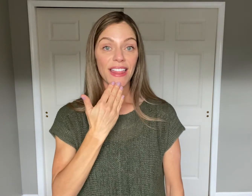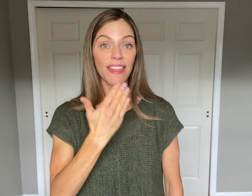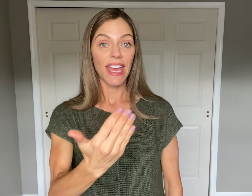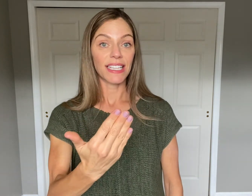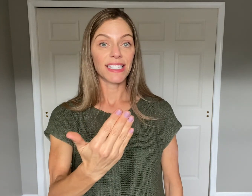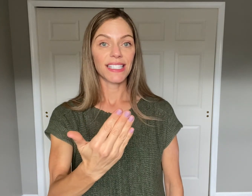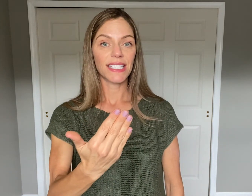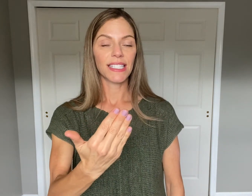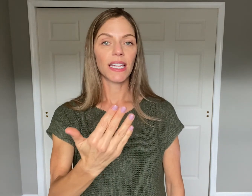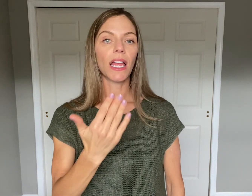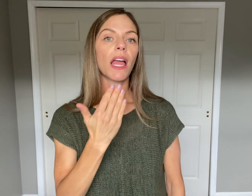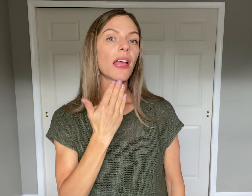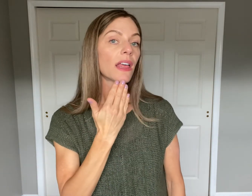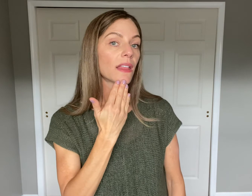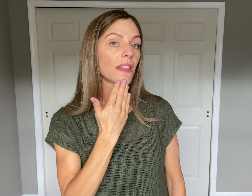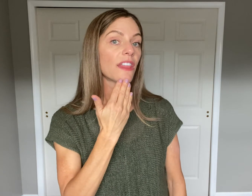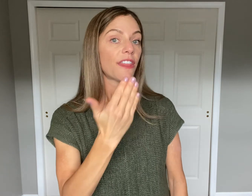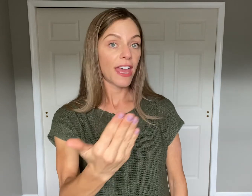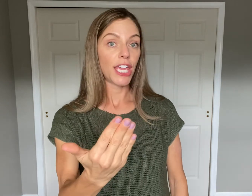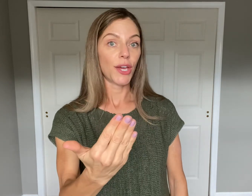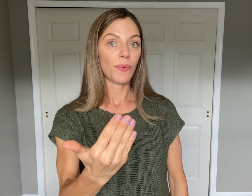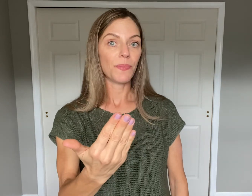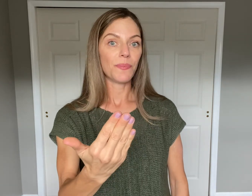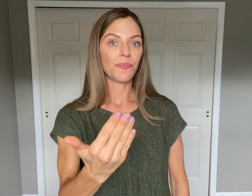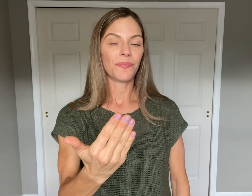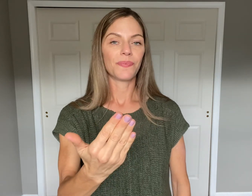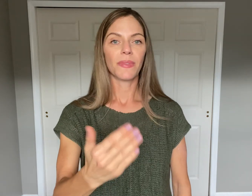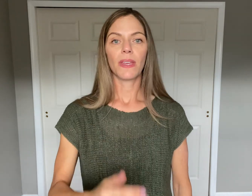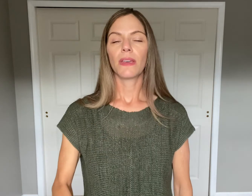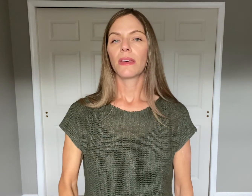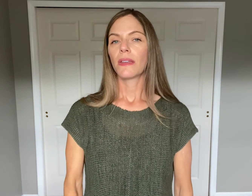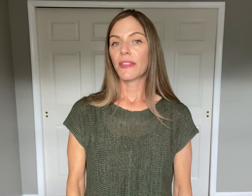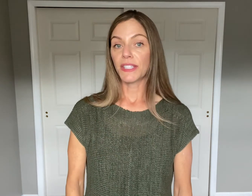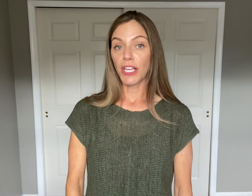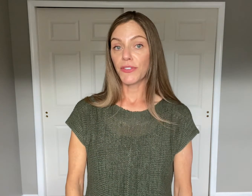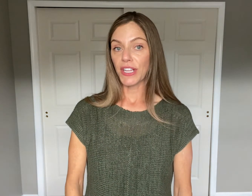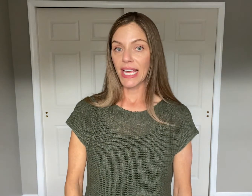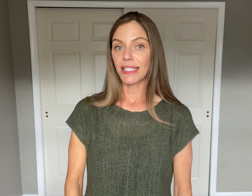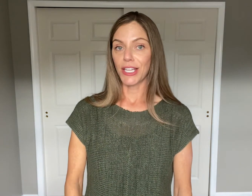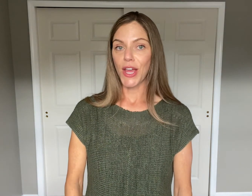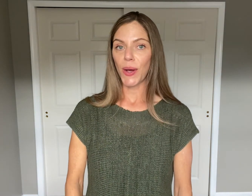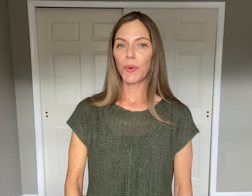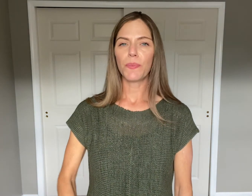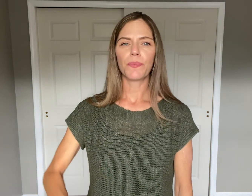"Thanks" "Thank you" The signs for YES and NO: